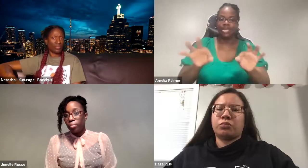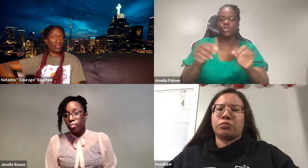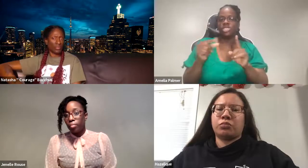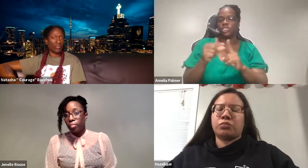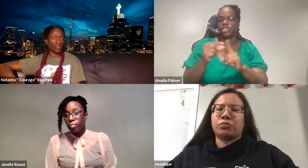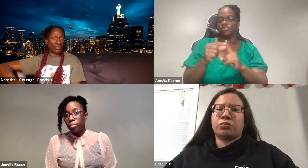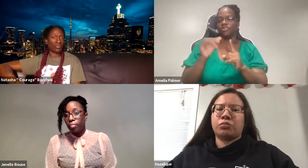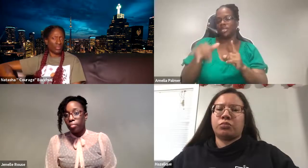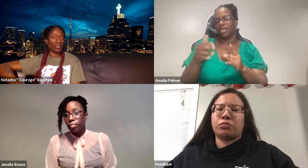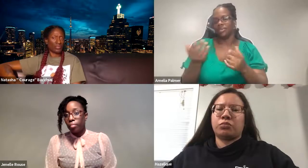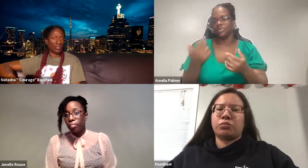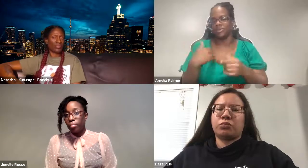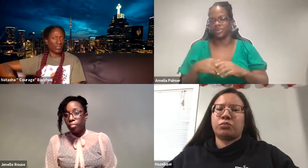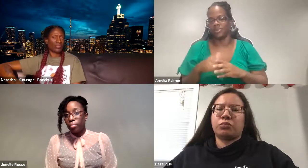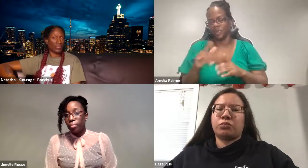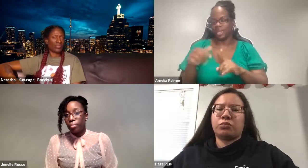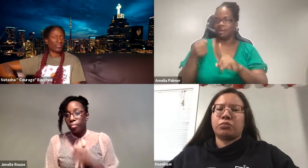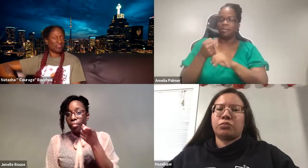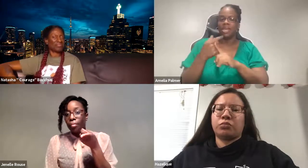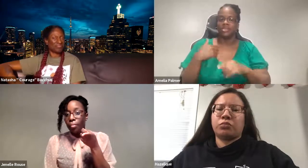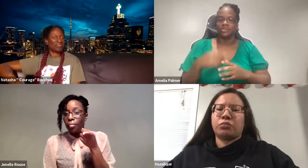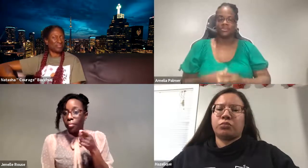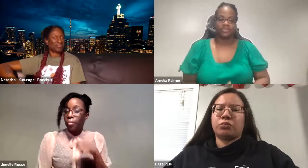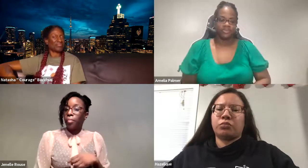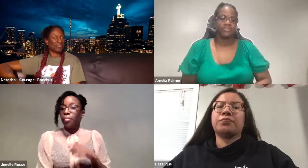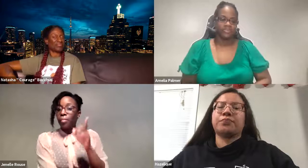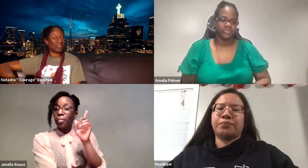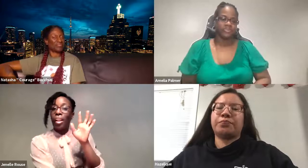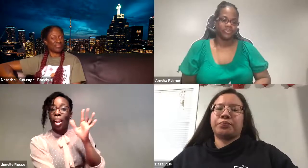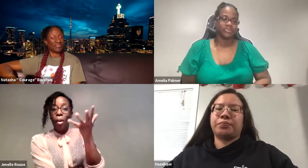and i really felt like you know that was something that i needed more exposure about